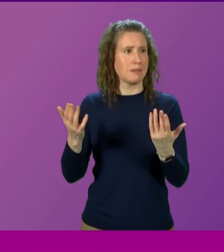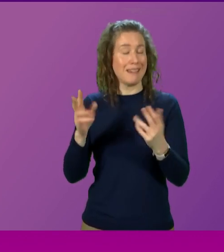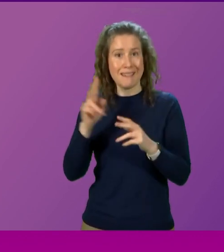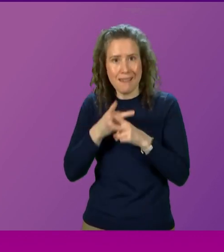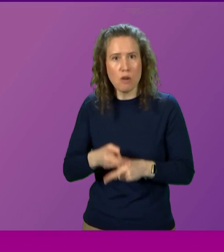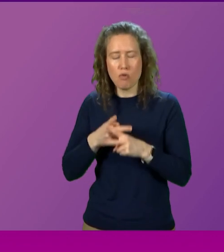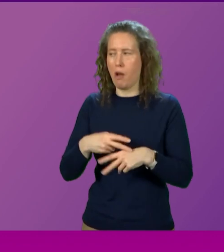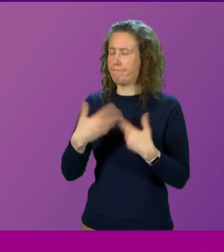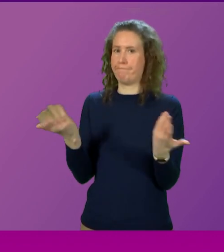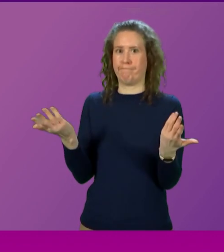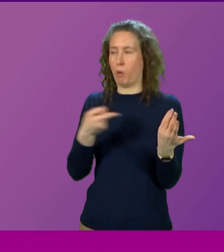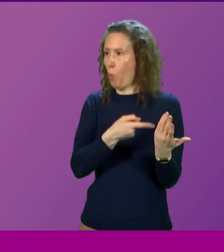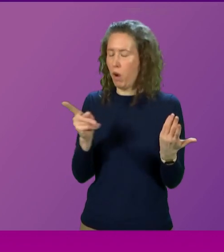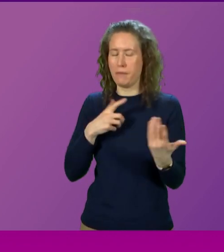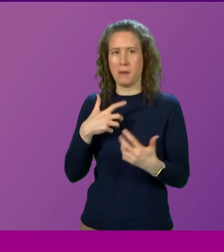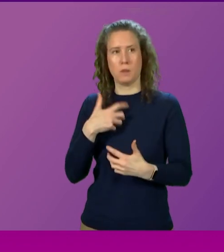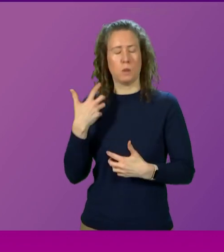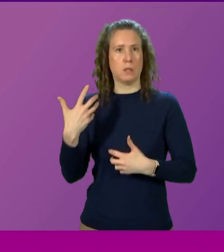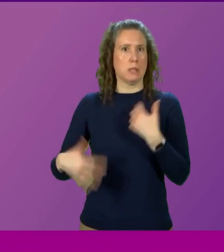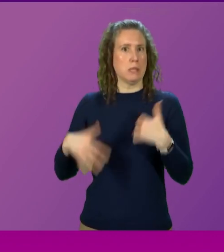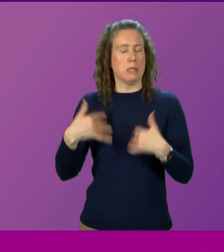faced significant disruption over the past three years.